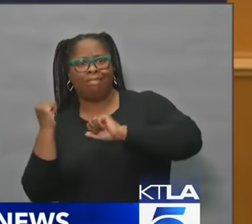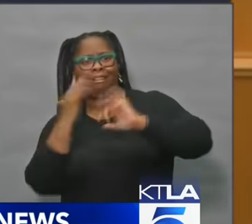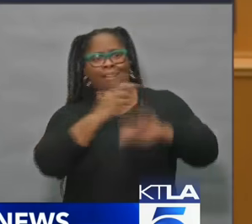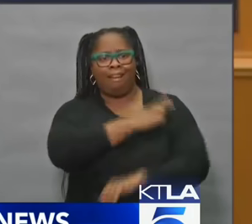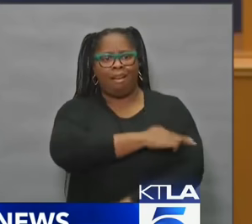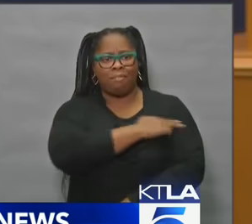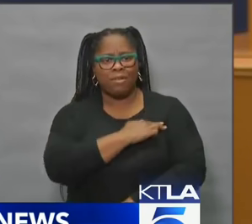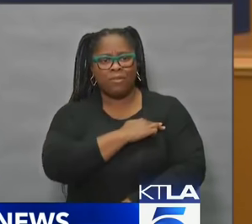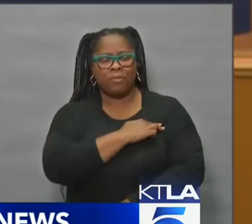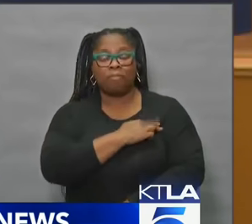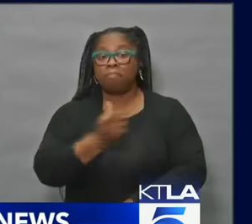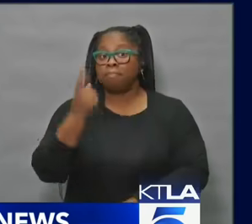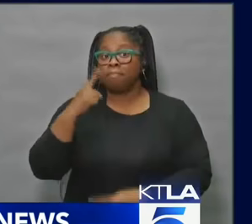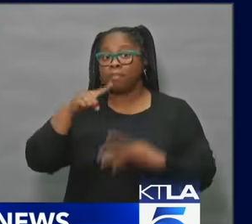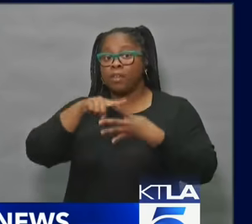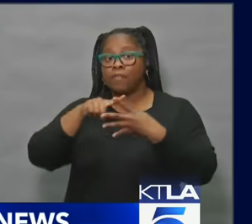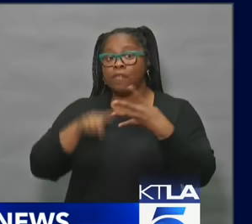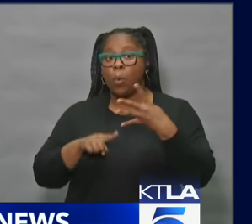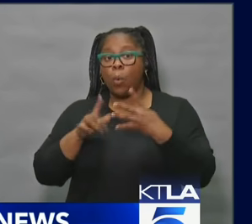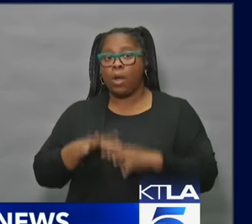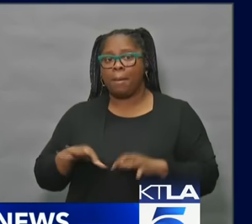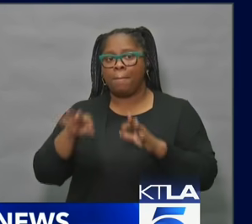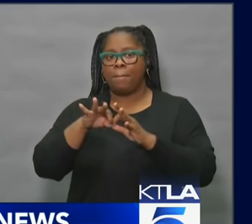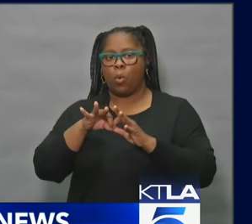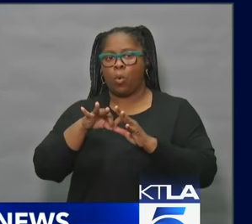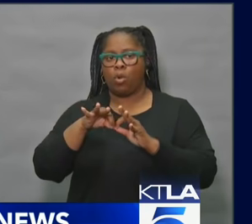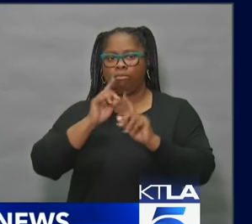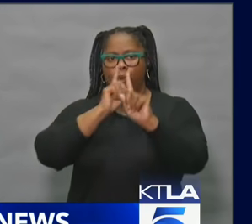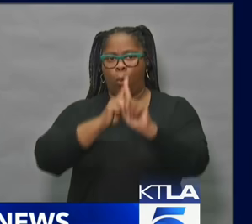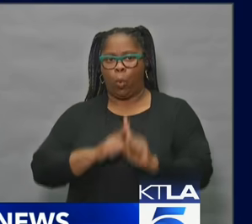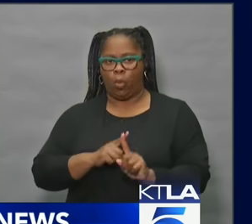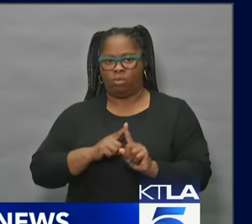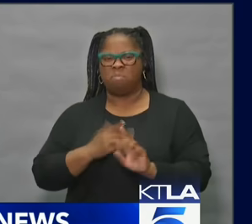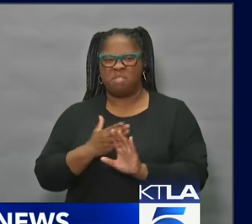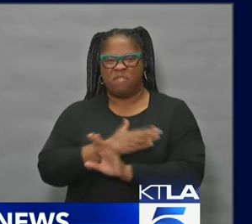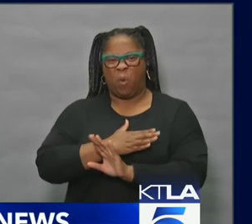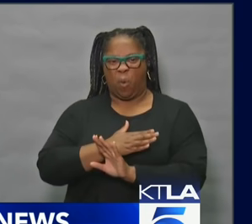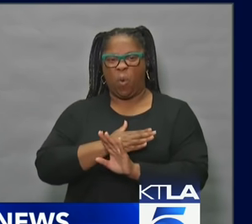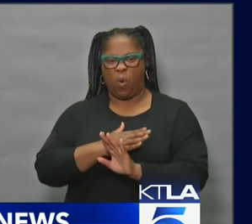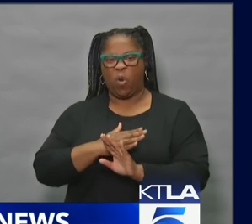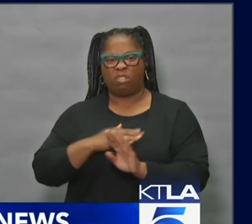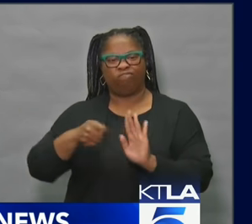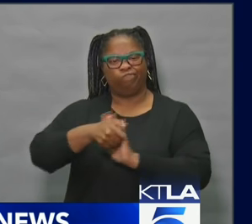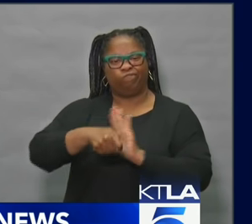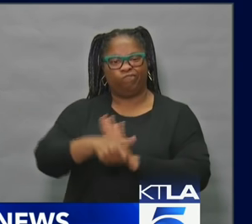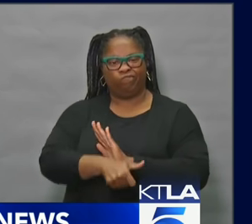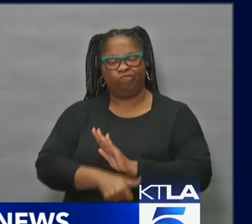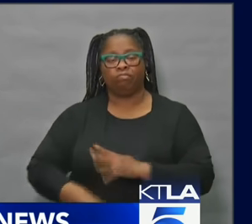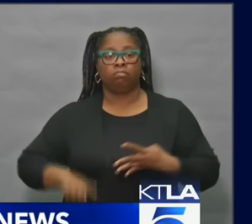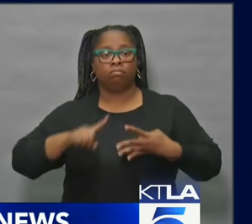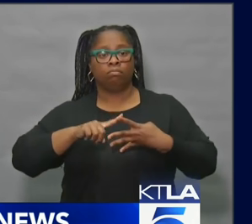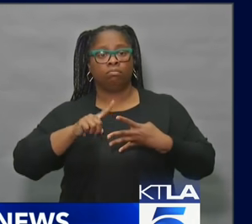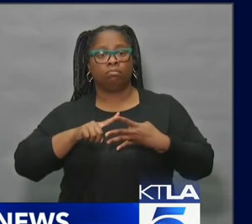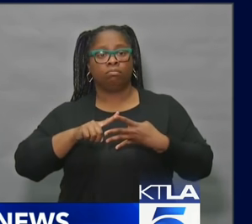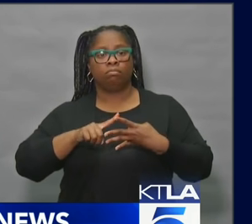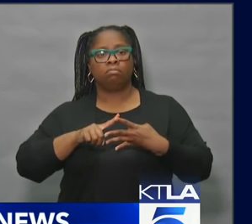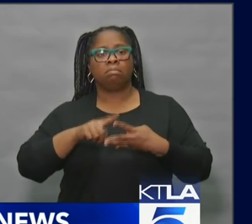UNNECESSARILY PUT LIVES AT RISK. WE'VE SET FOR KEY BENCHMARKS THAT WILL HAVE TO BE ACHIEVED BEFORE WE CAN